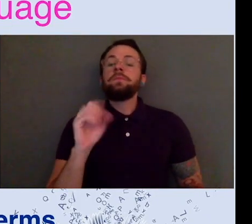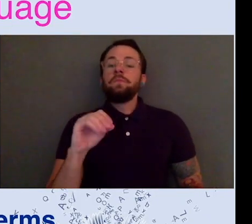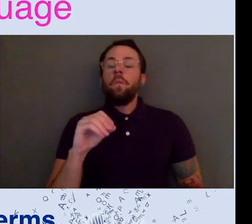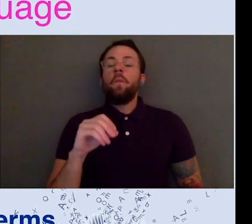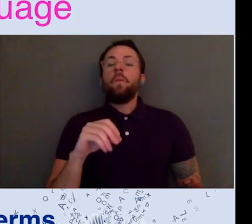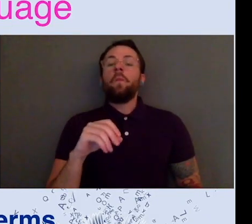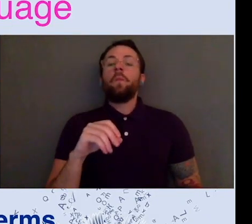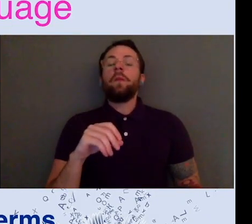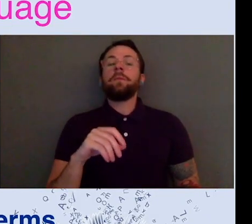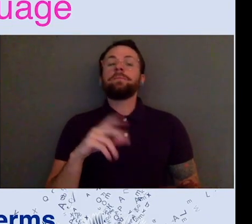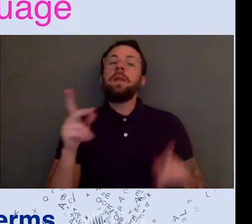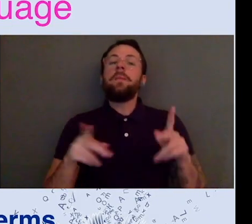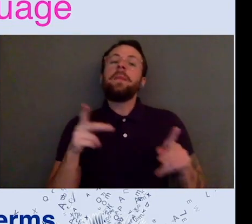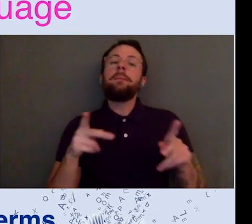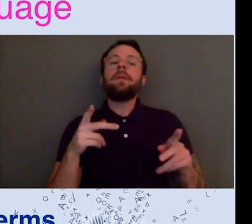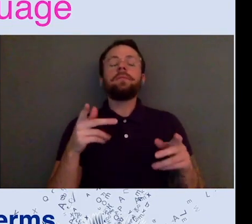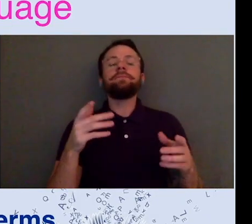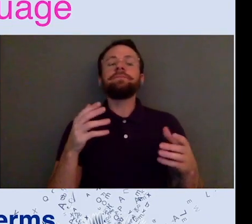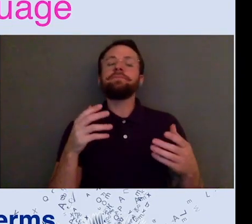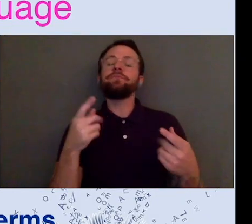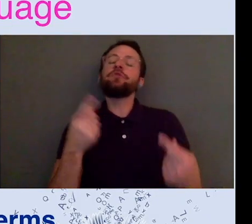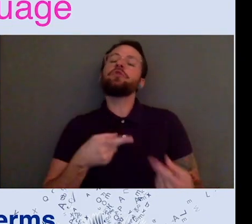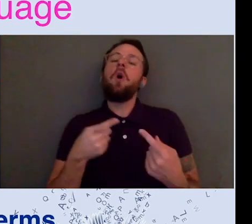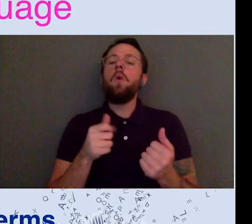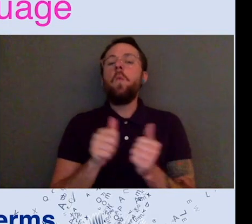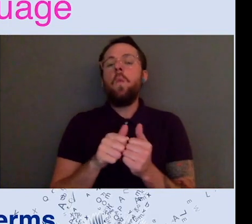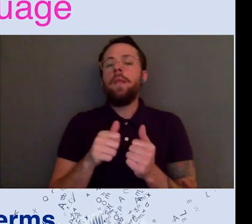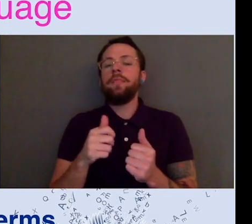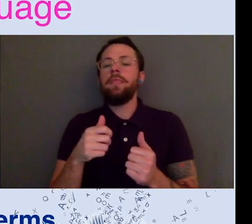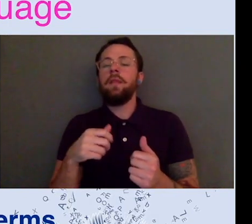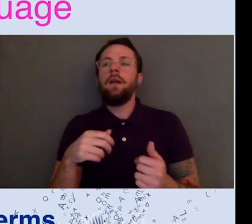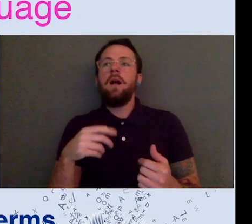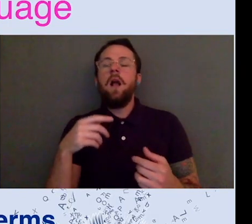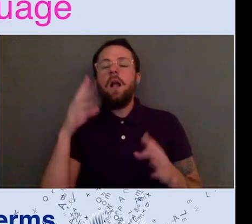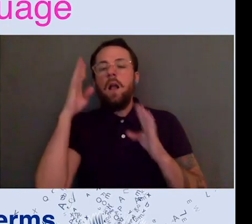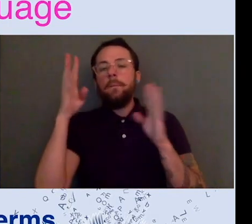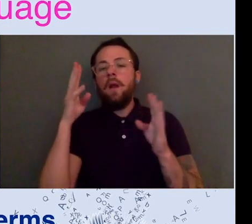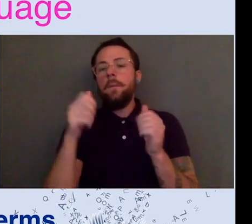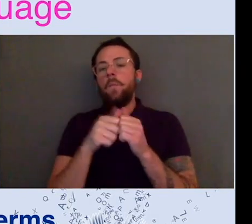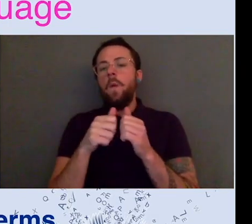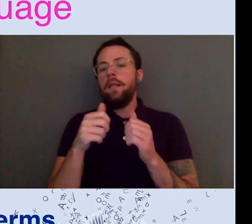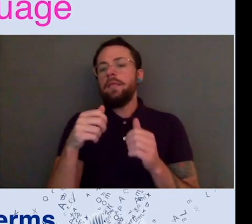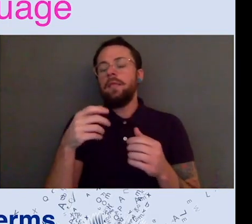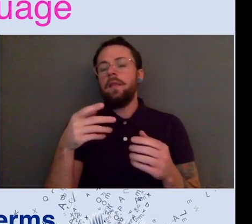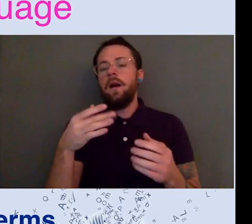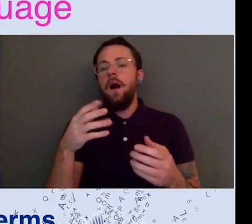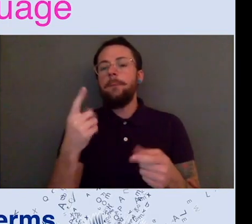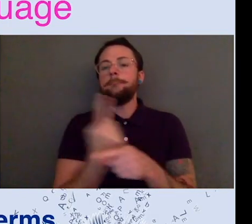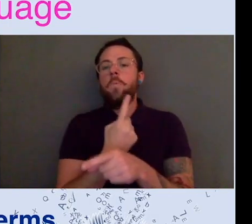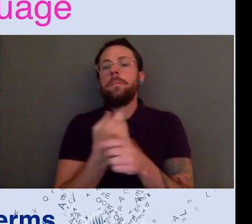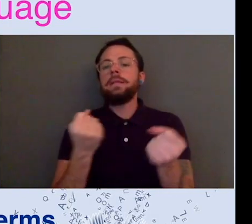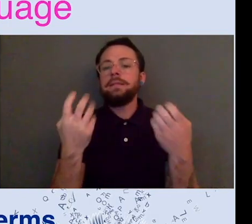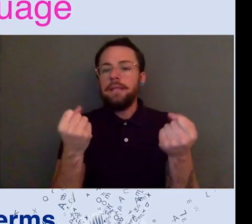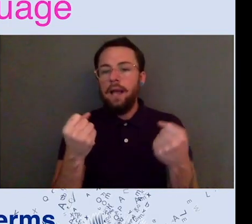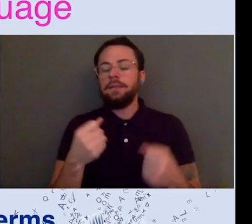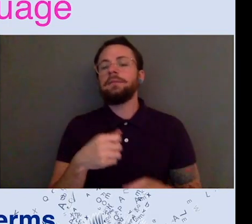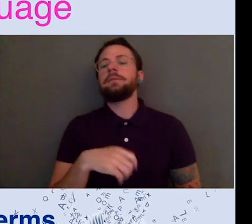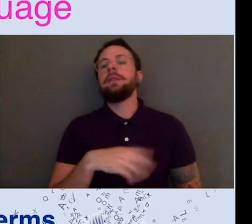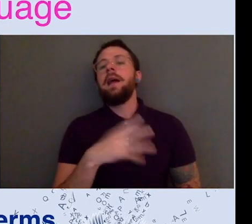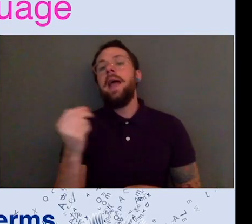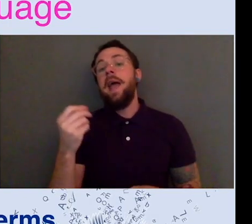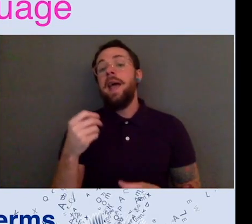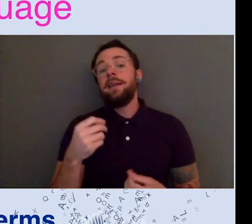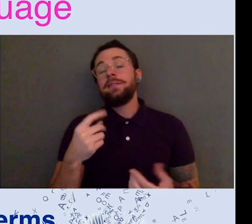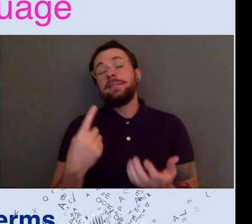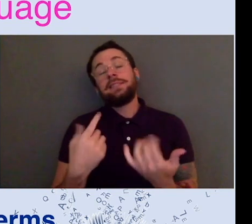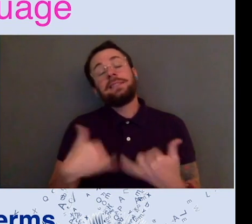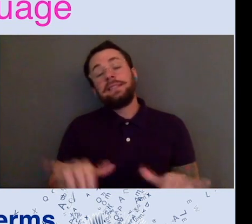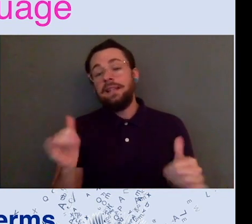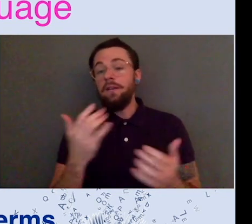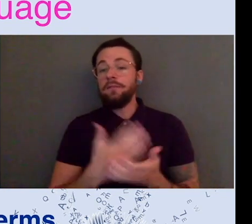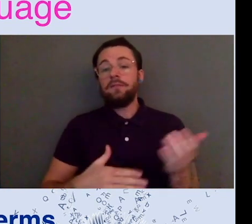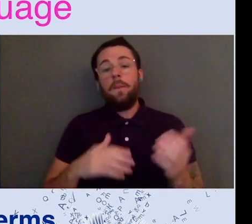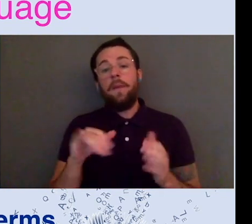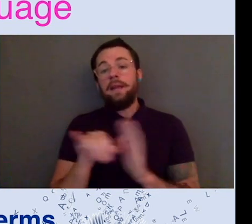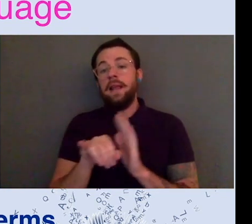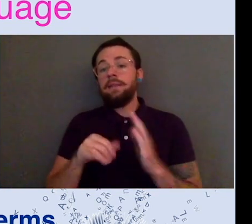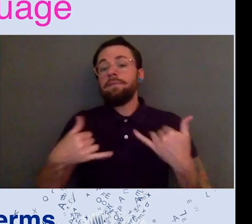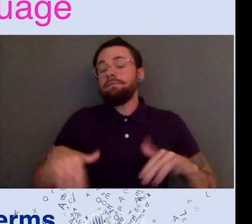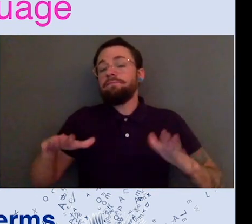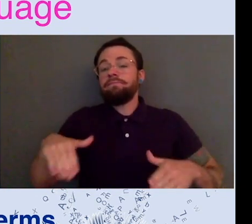That's why we see names being so important.